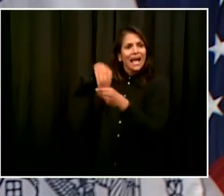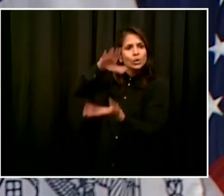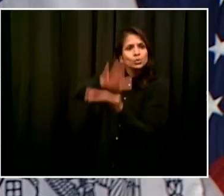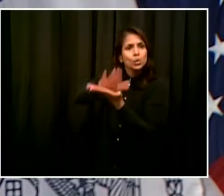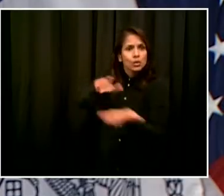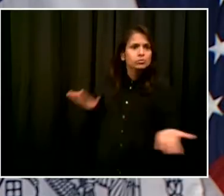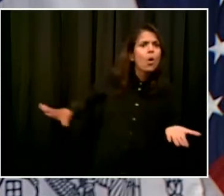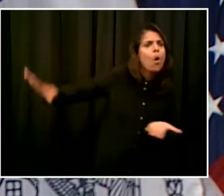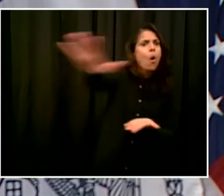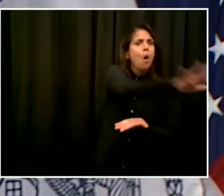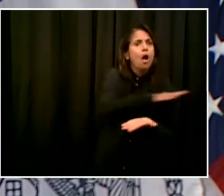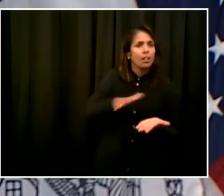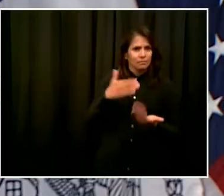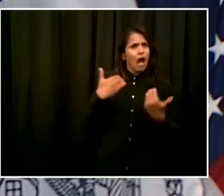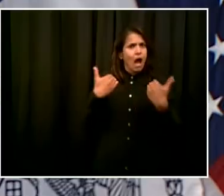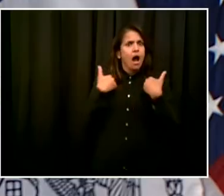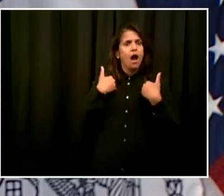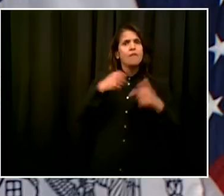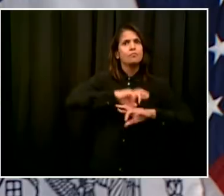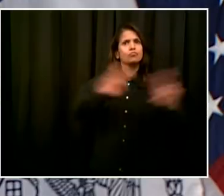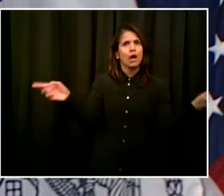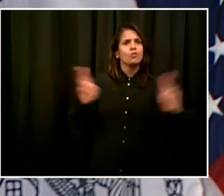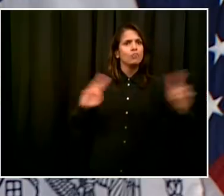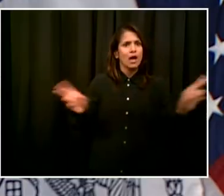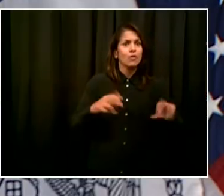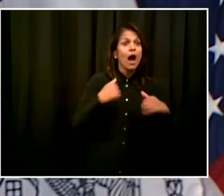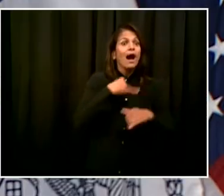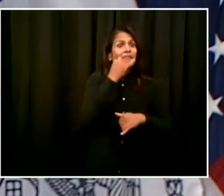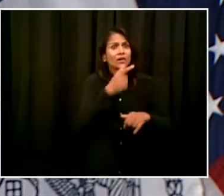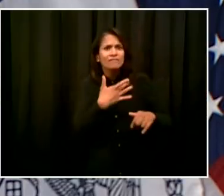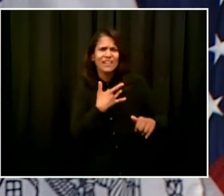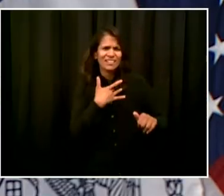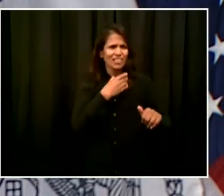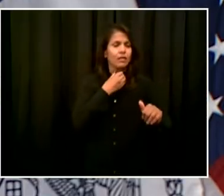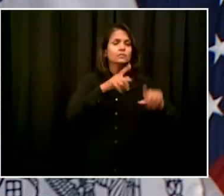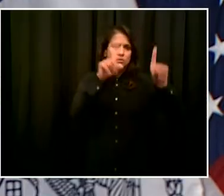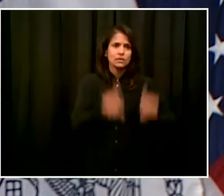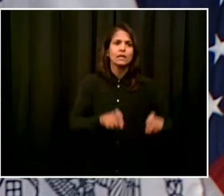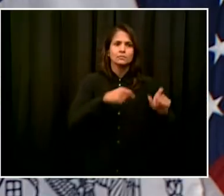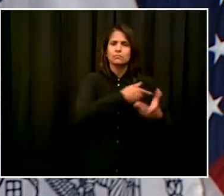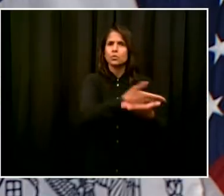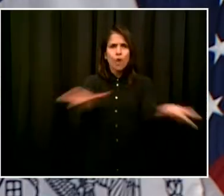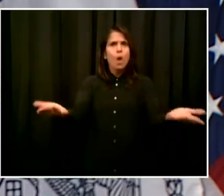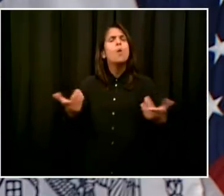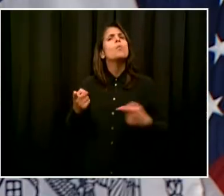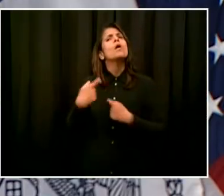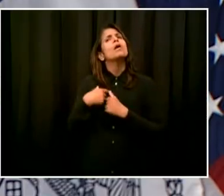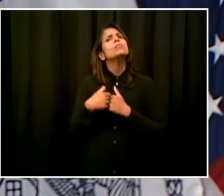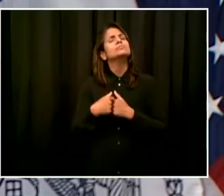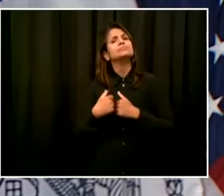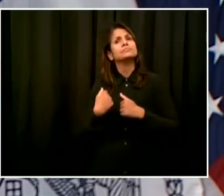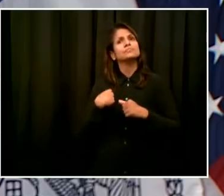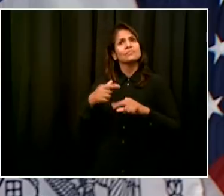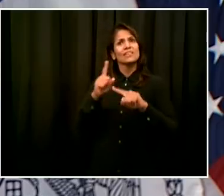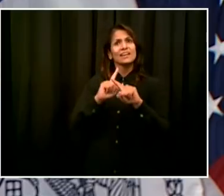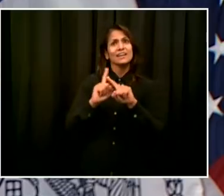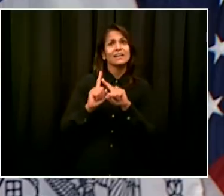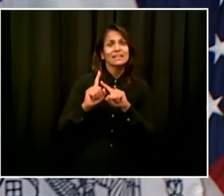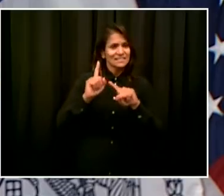ONGOING CONVERSATIONS WITH THE UNIONS ABOUT THE BEST WAY TO DO IT. BUT, AN IMPORTANT THING HERE IS TO PUT